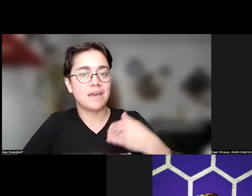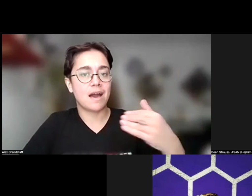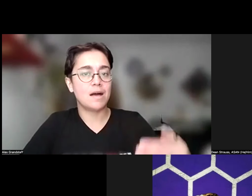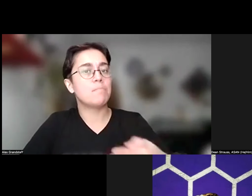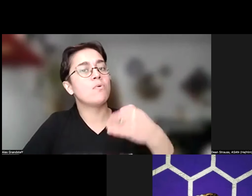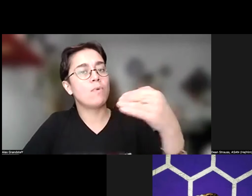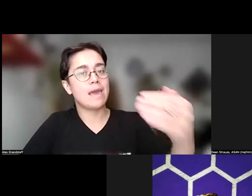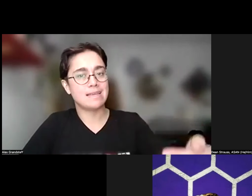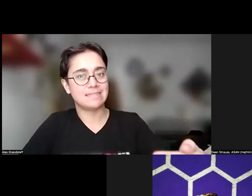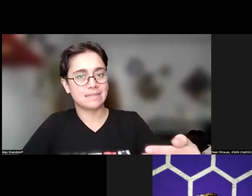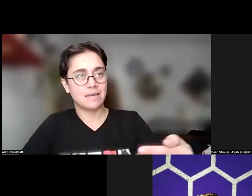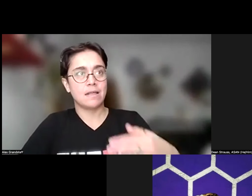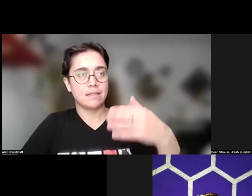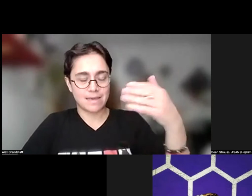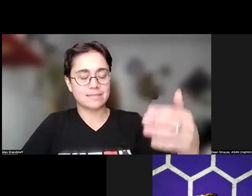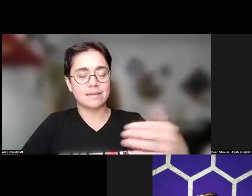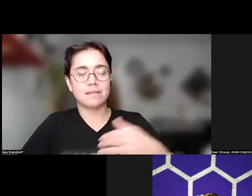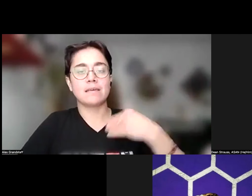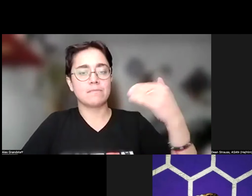Slow things down and protect people? Are you working as an individual to do